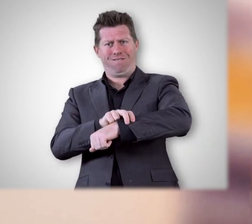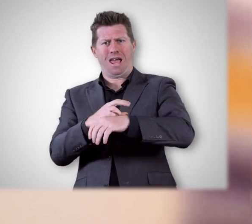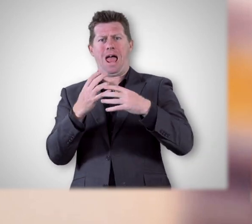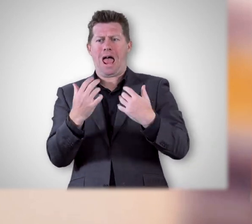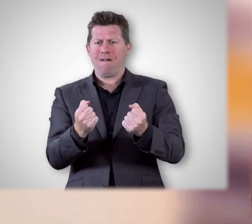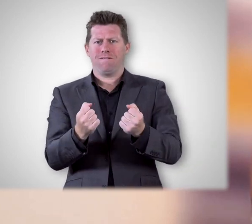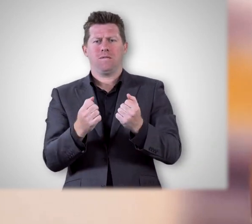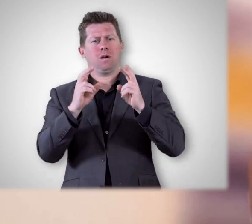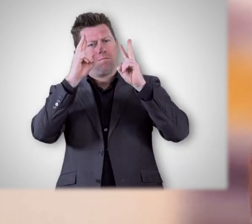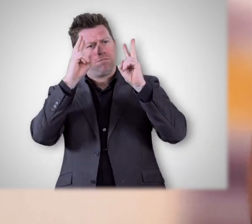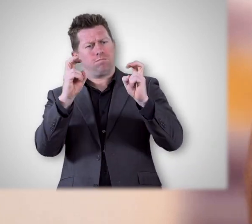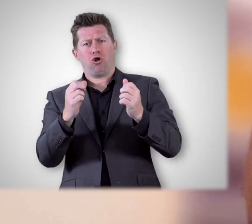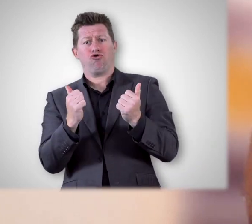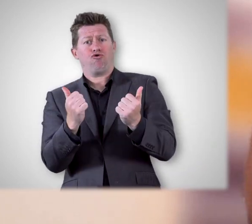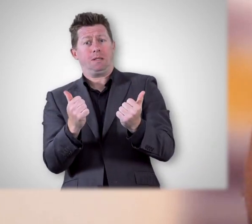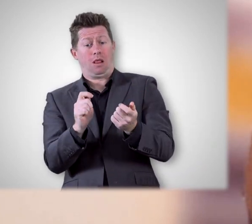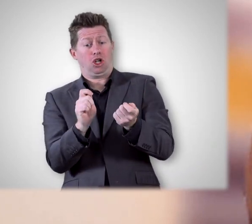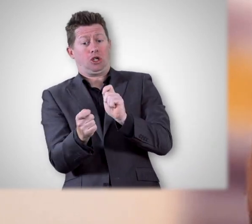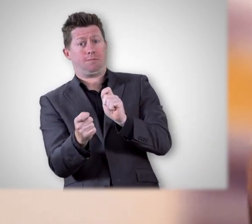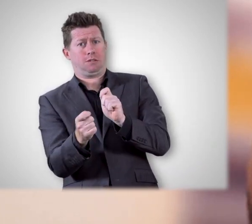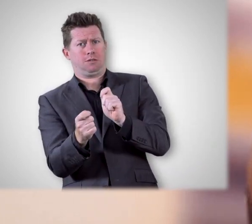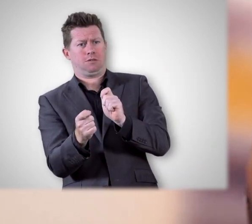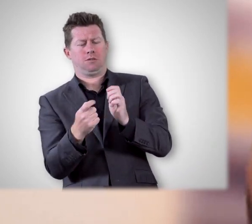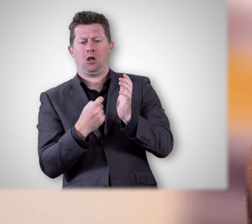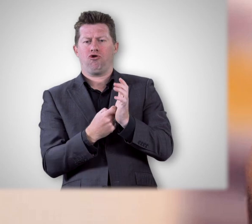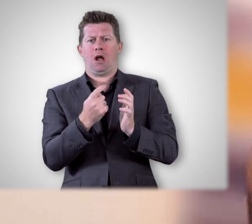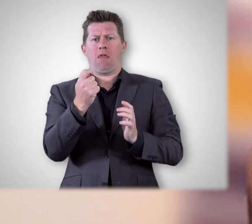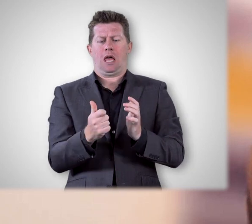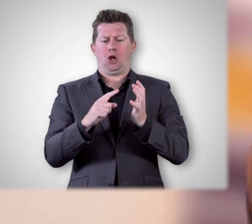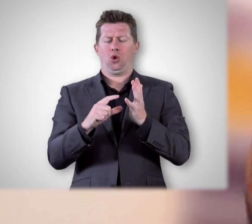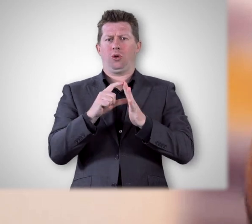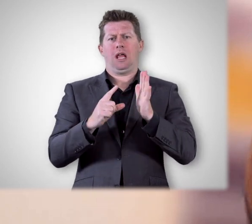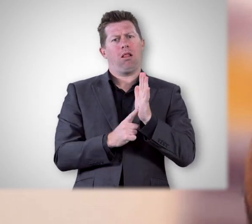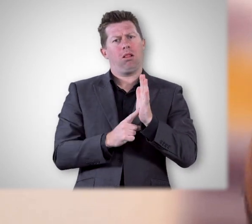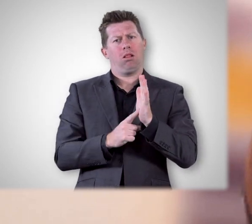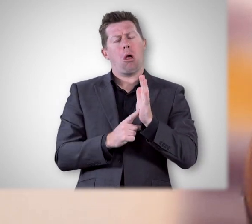implement reasonable adjustment strategies rather than investing in Universal Design for Learning.